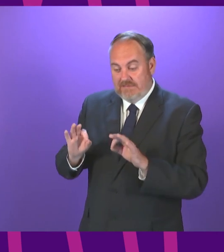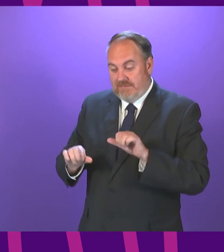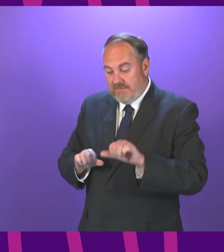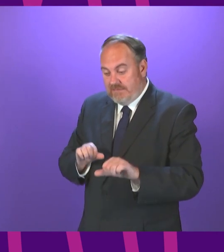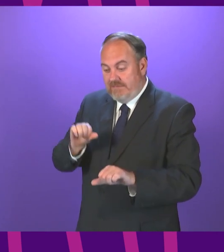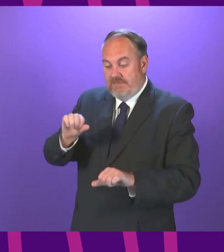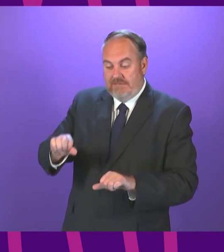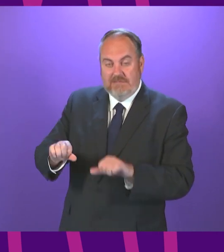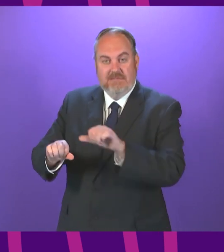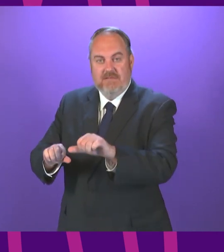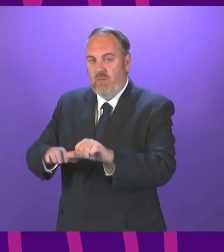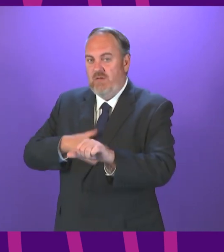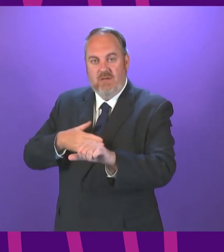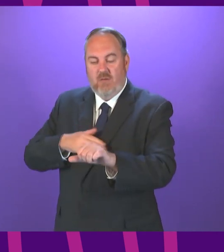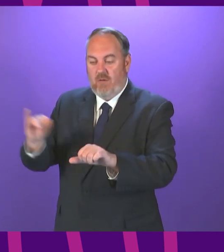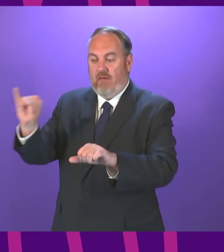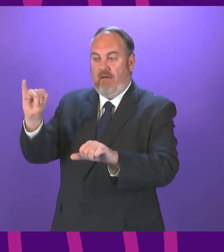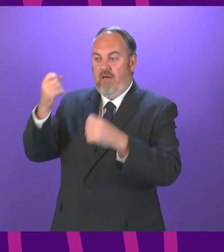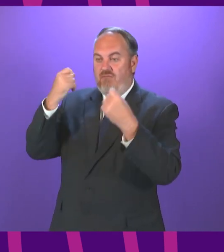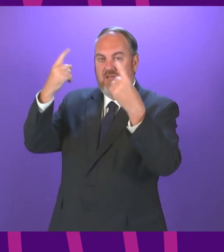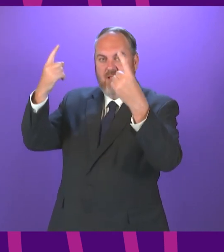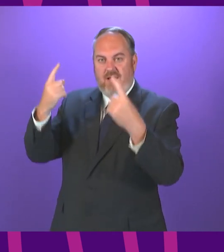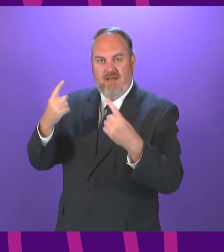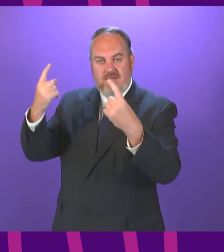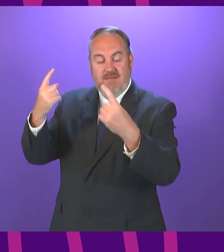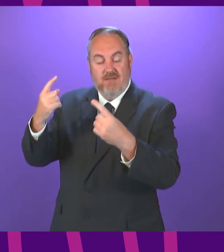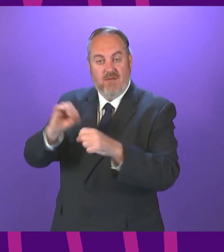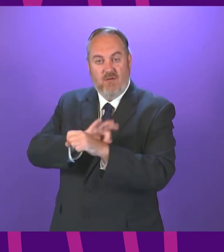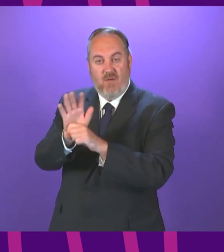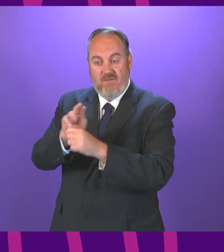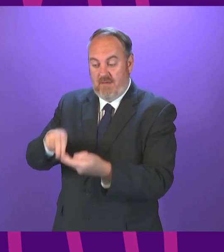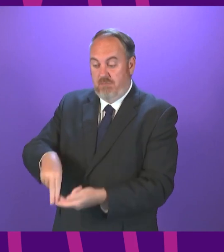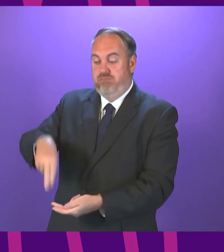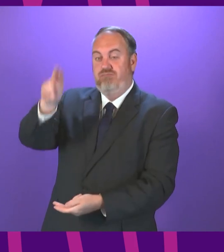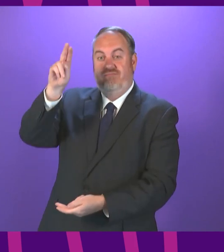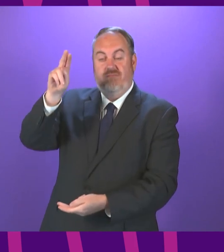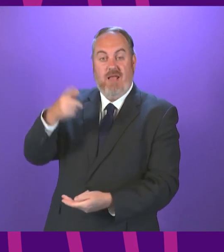do not unnecessarily increase the number of people who end up living with long Covid and therefore